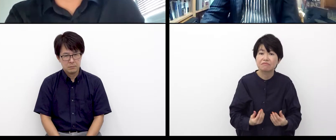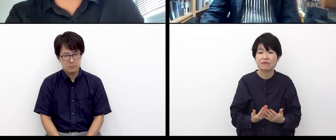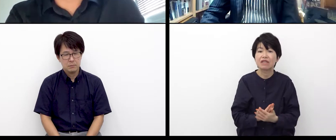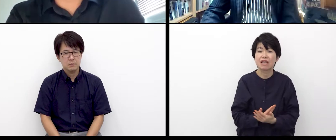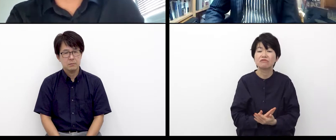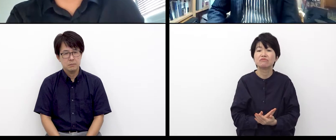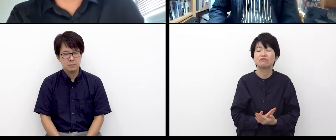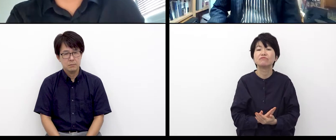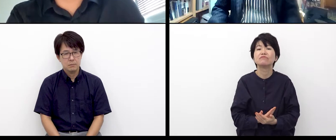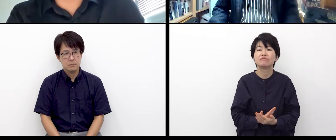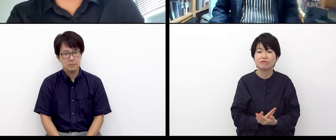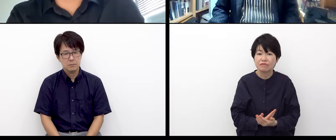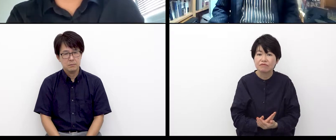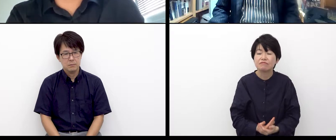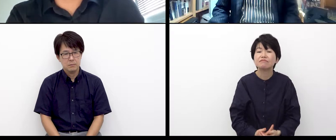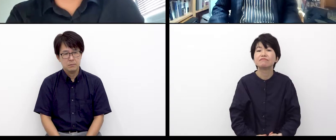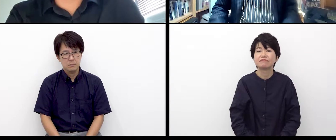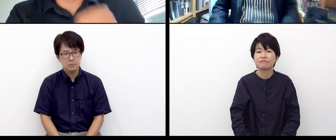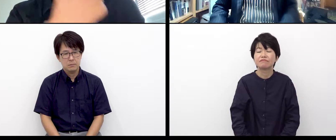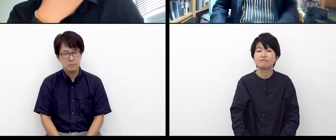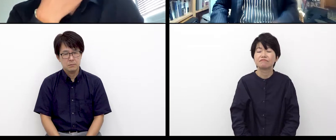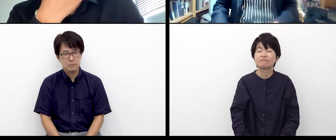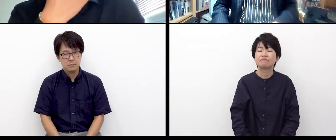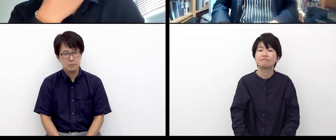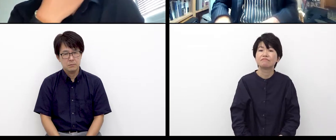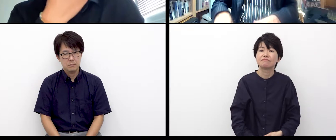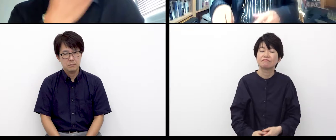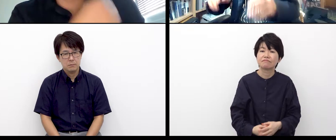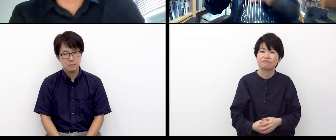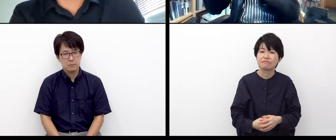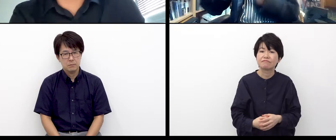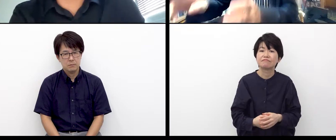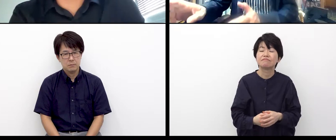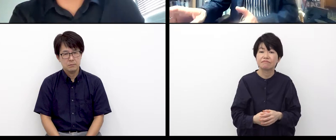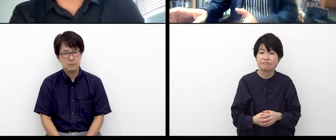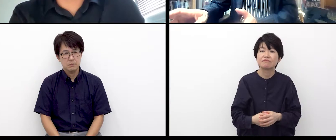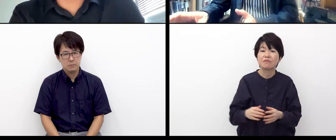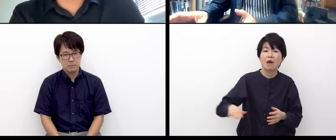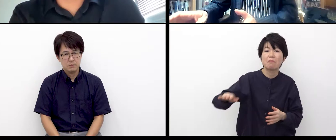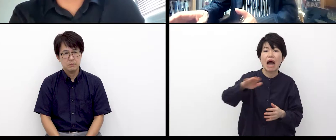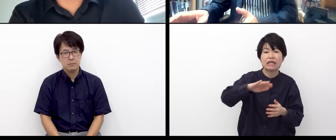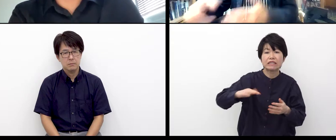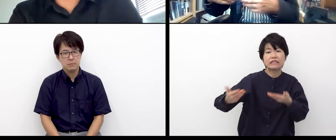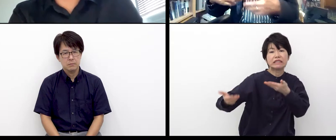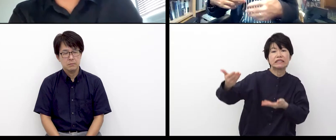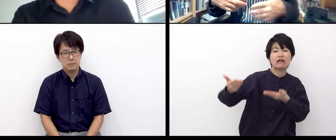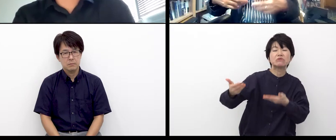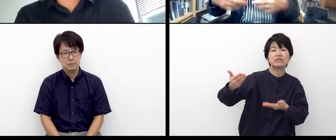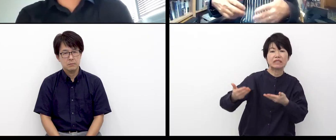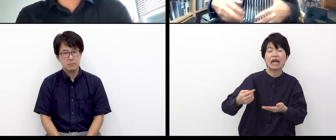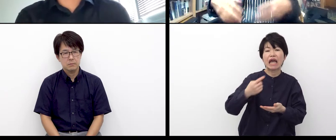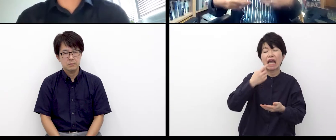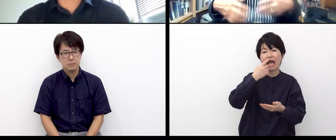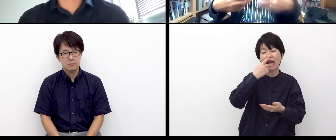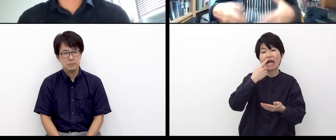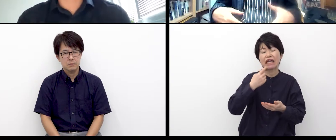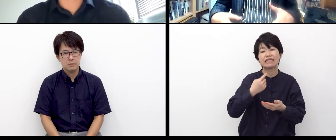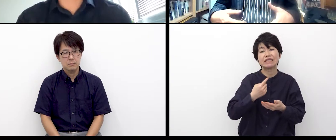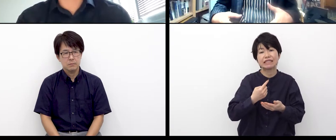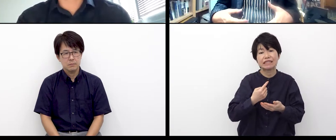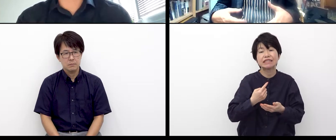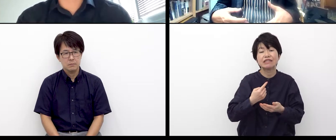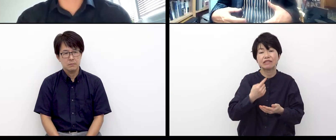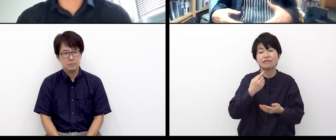Before they compare themselves with others or deny what they are,